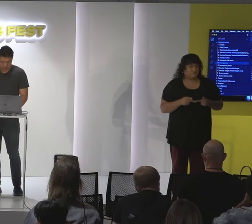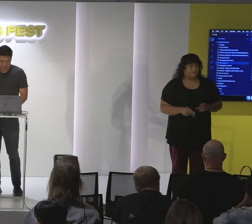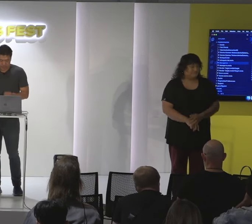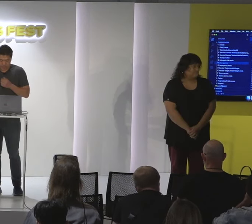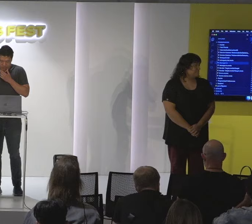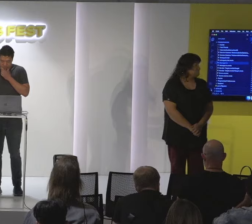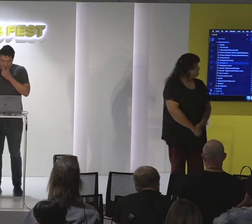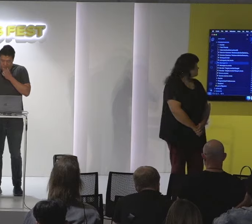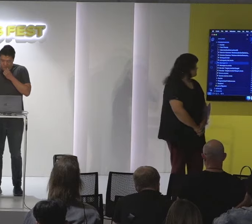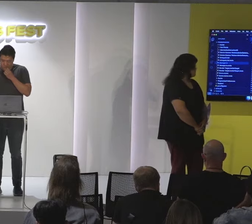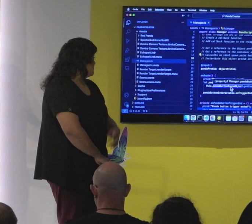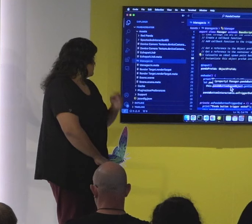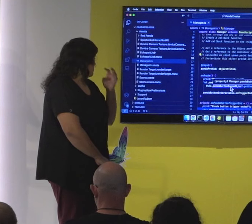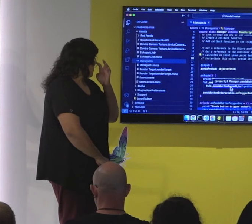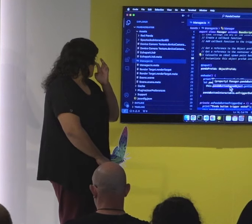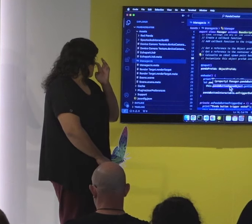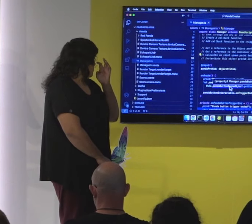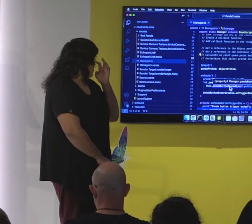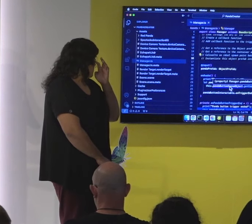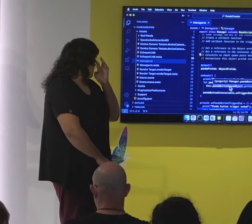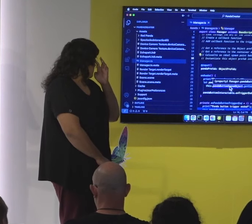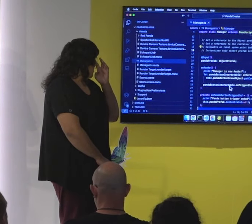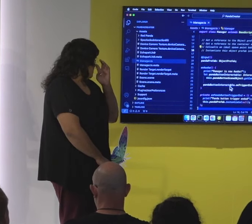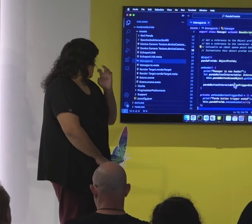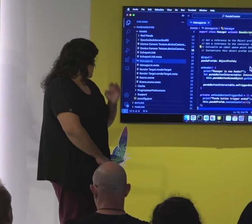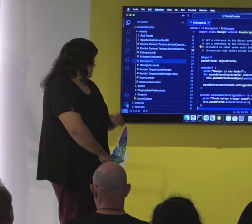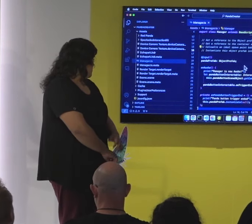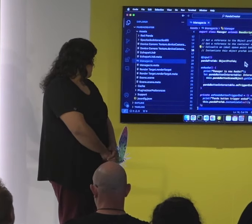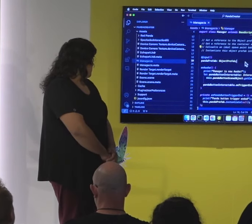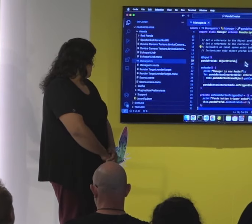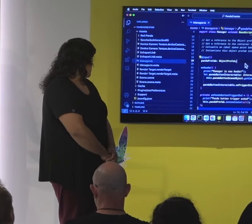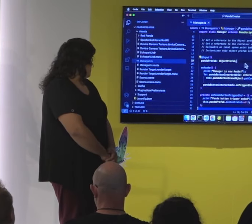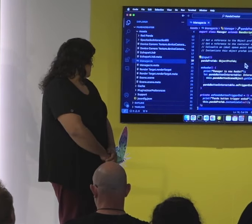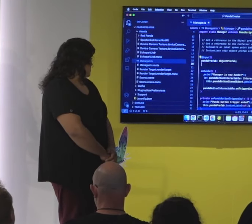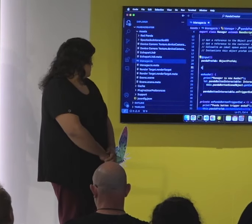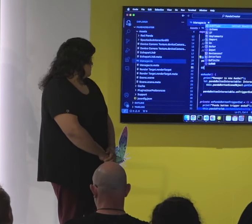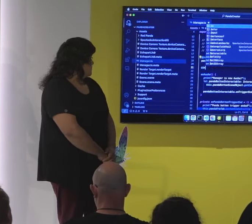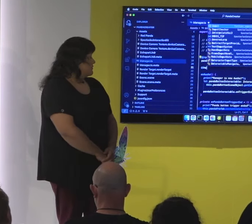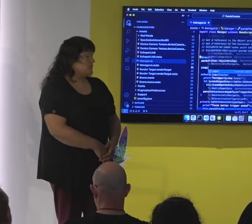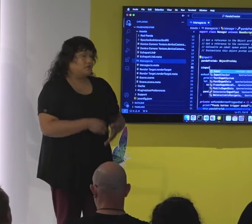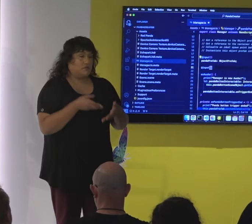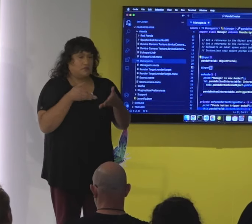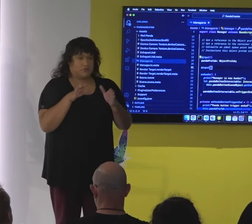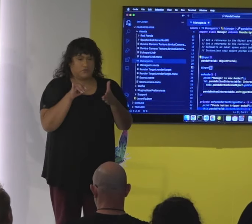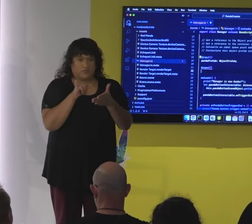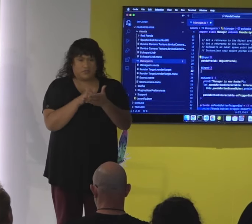So, let's do that. Let's get a reference here.